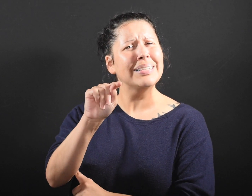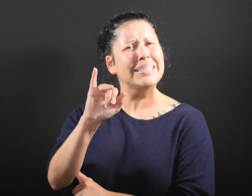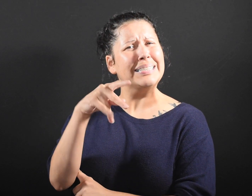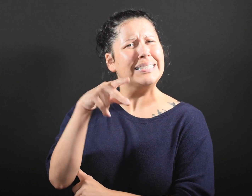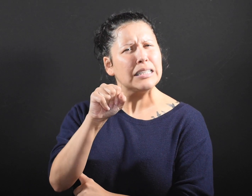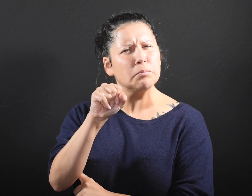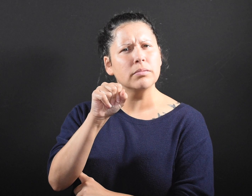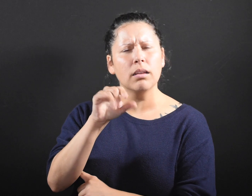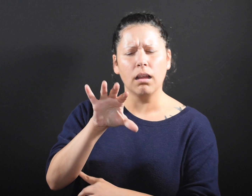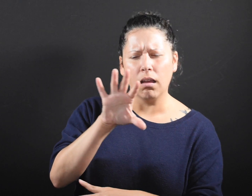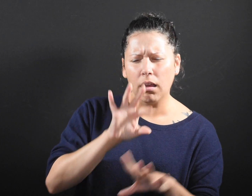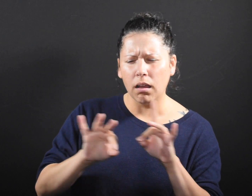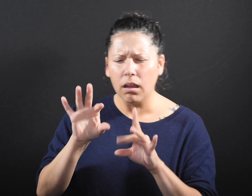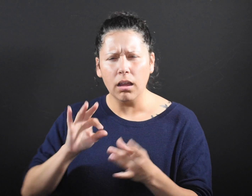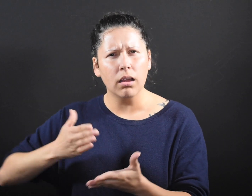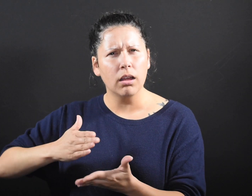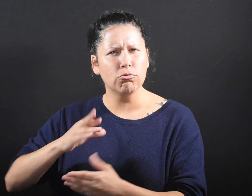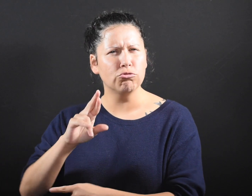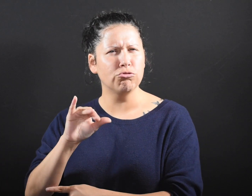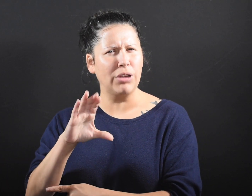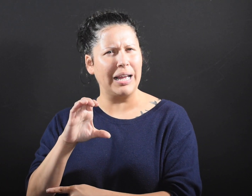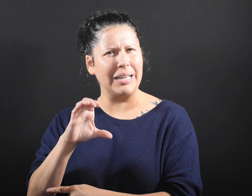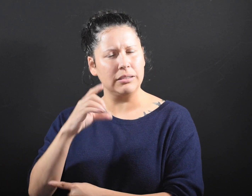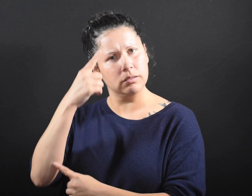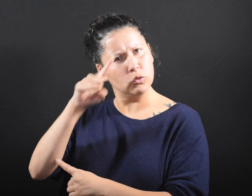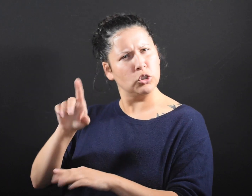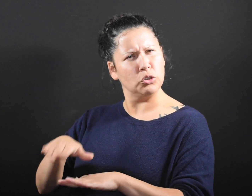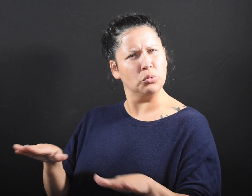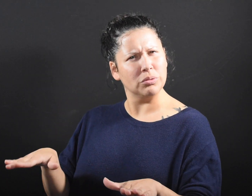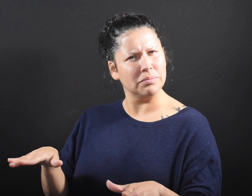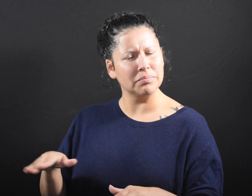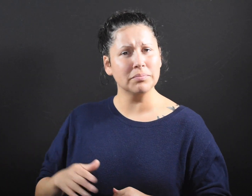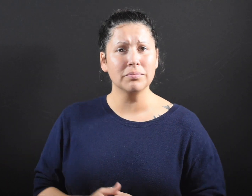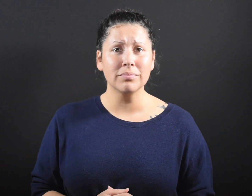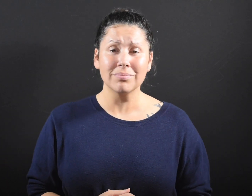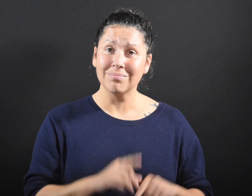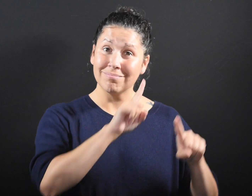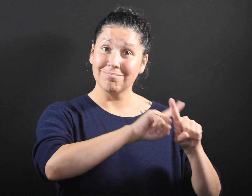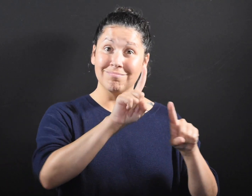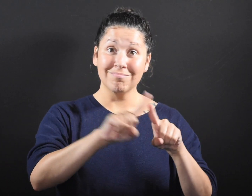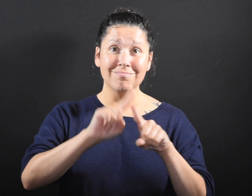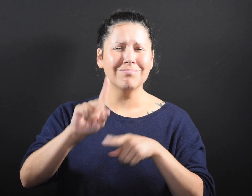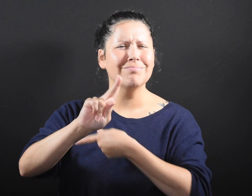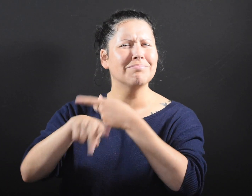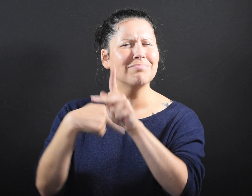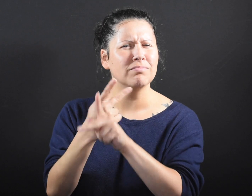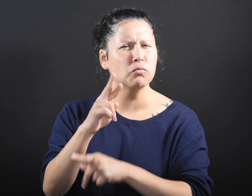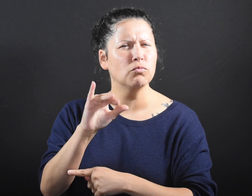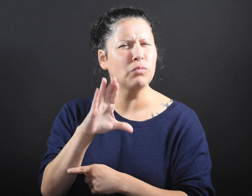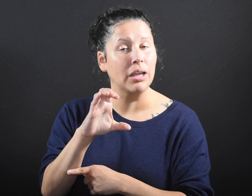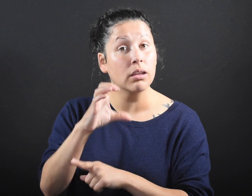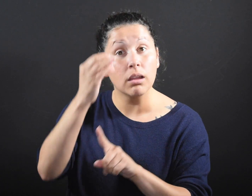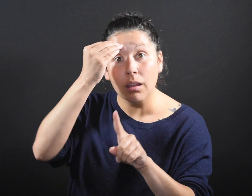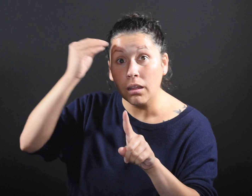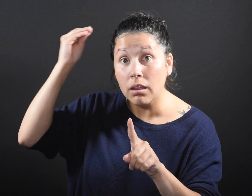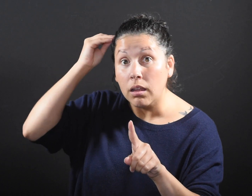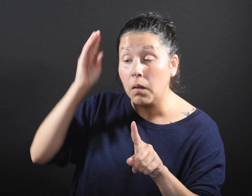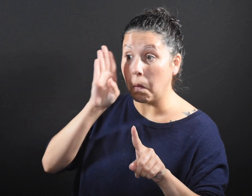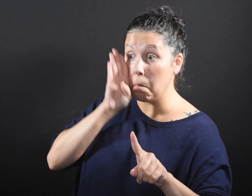Tips for choosing & cooking rice for your children Keep in mind that, among different types of rice,